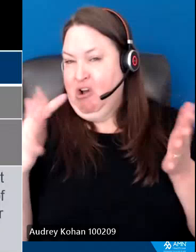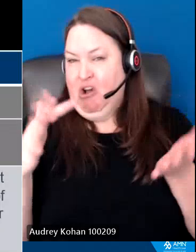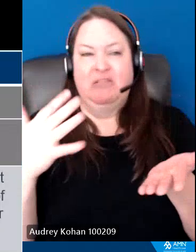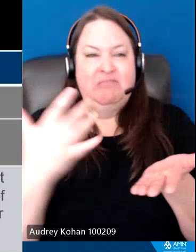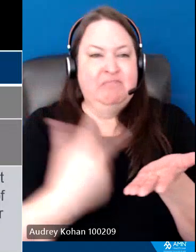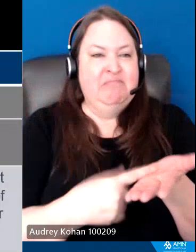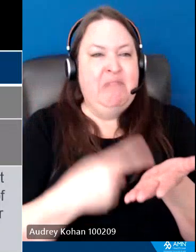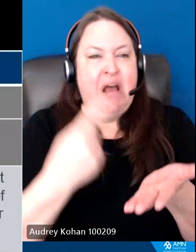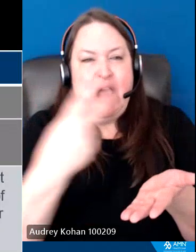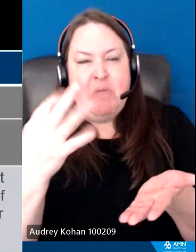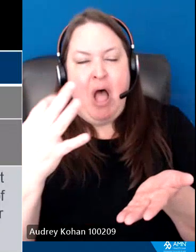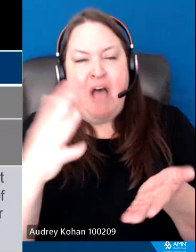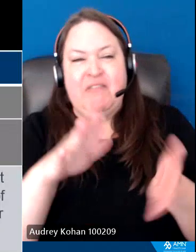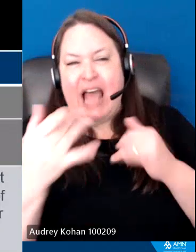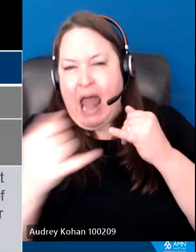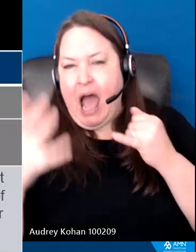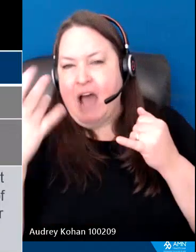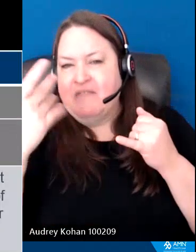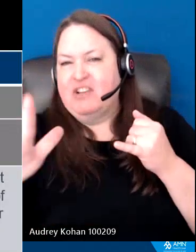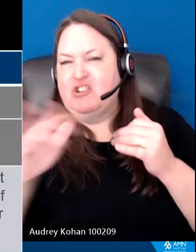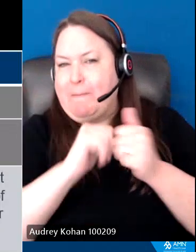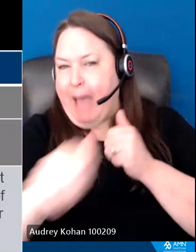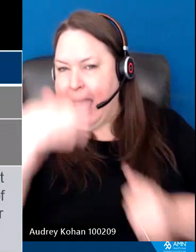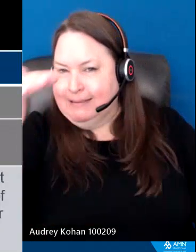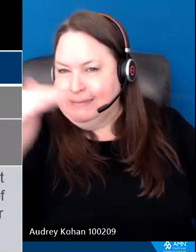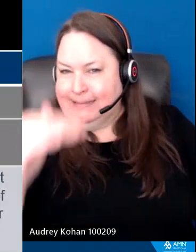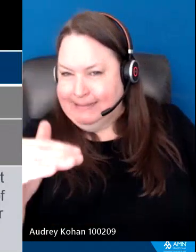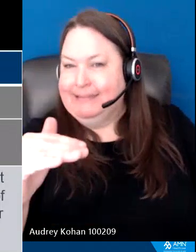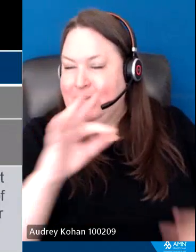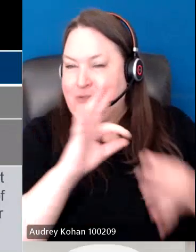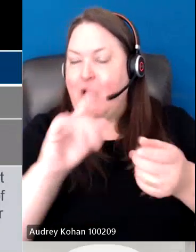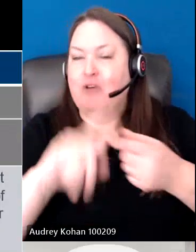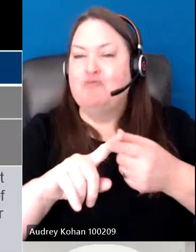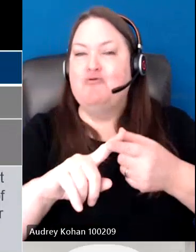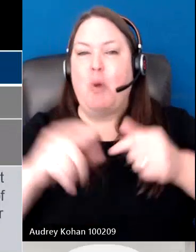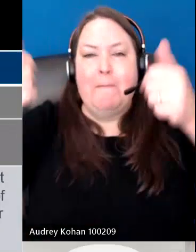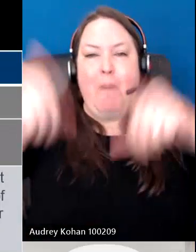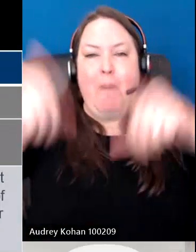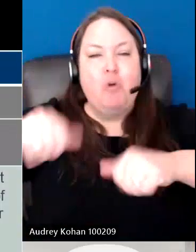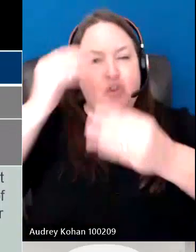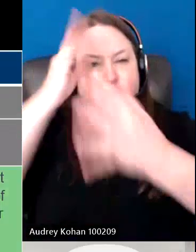the deadlines that have now passed uh regarding posting notices of non-discrimination appointing